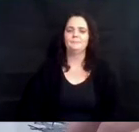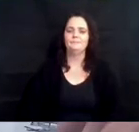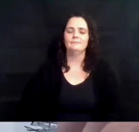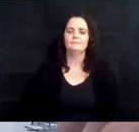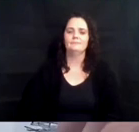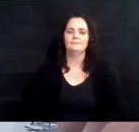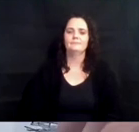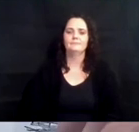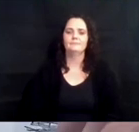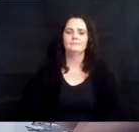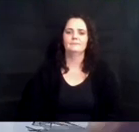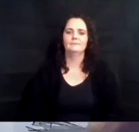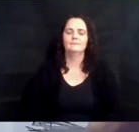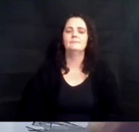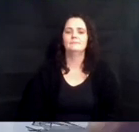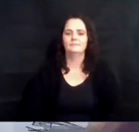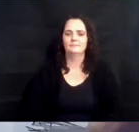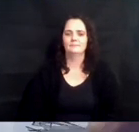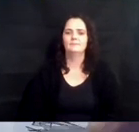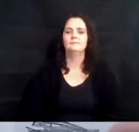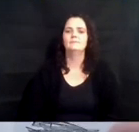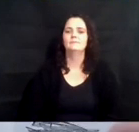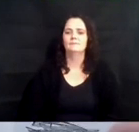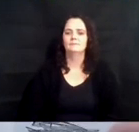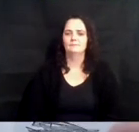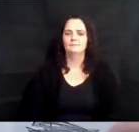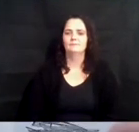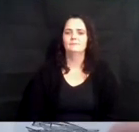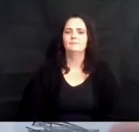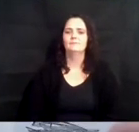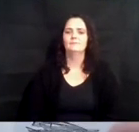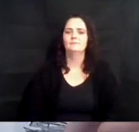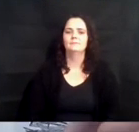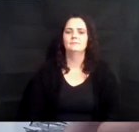Okay, and so there's my banner.